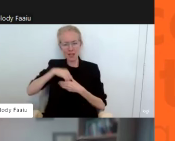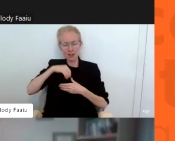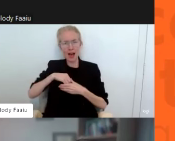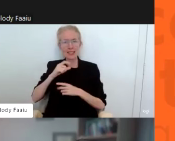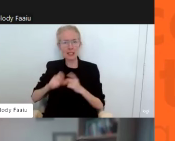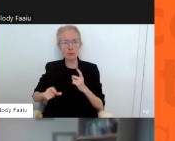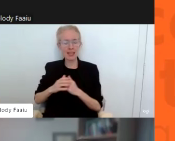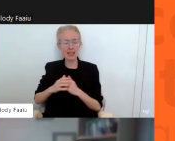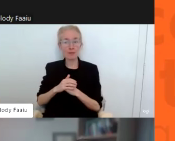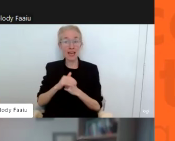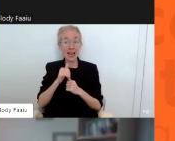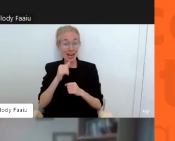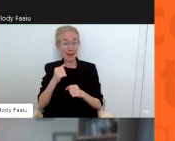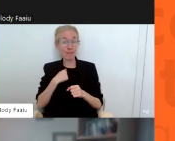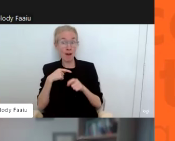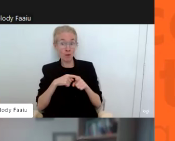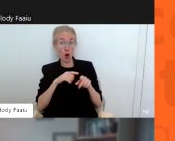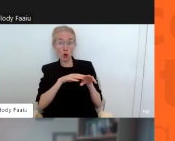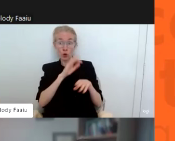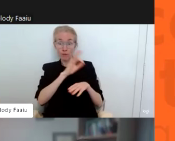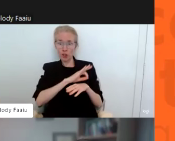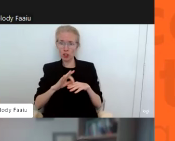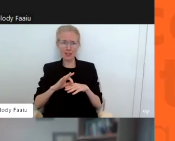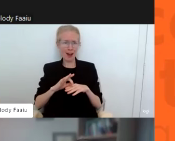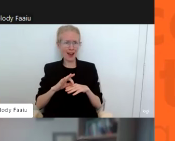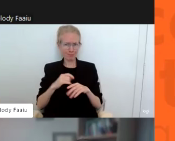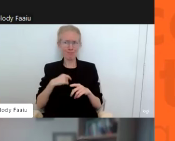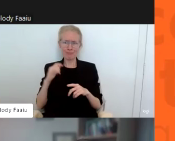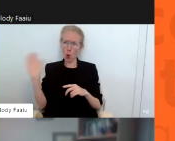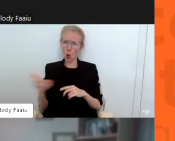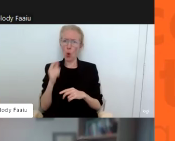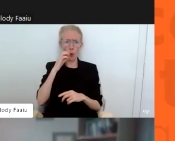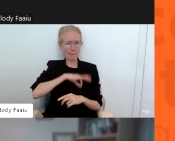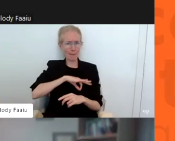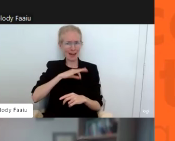if you have no disability yourselves, you can do an experiment. Borrow